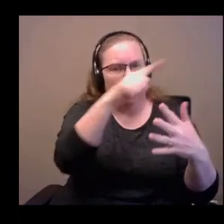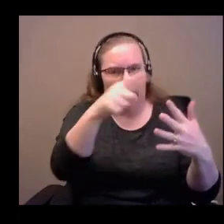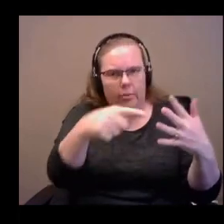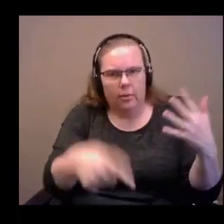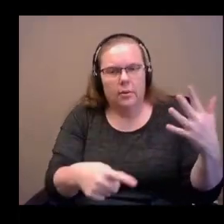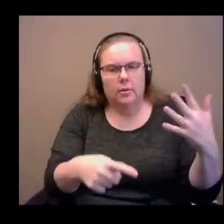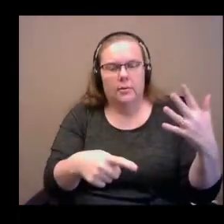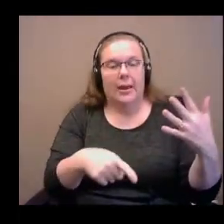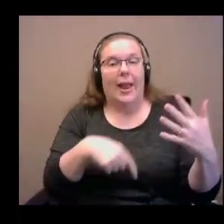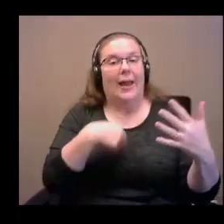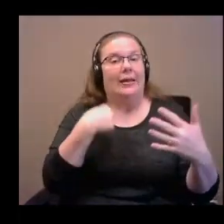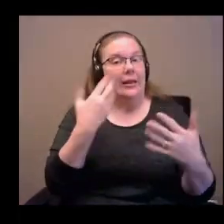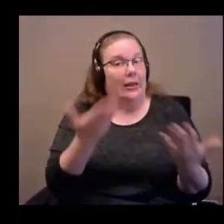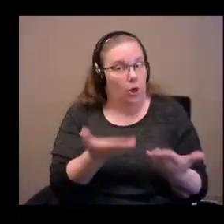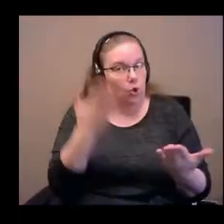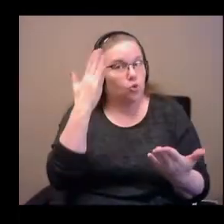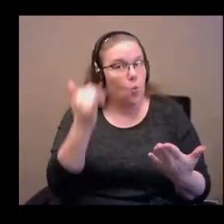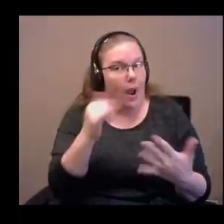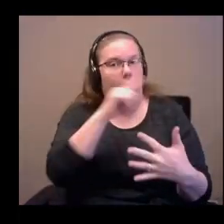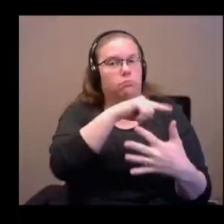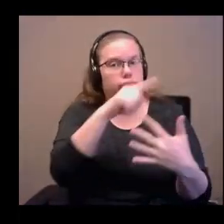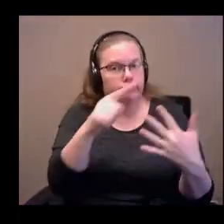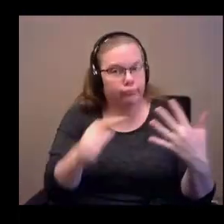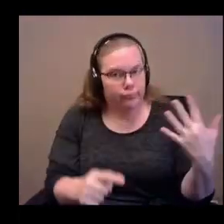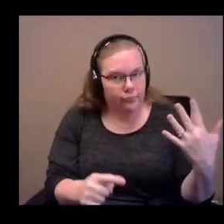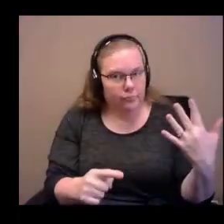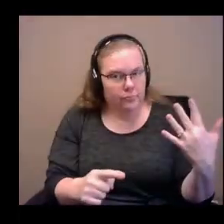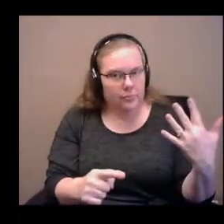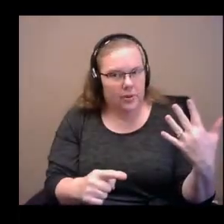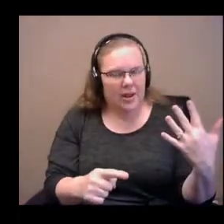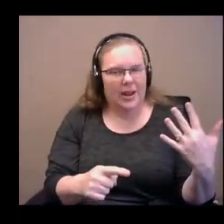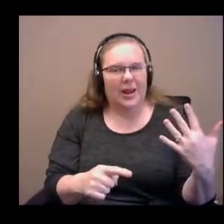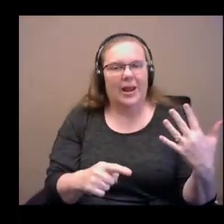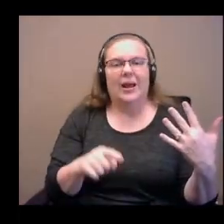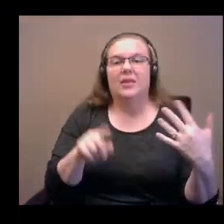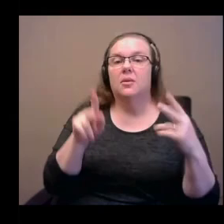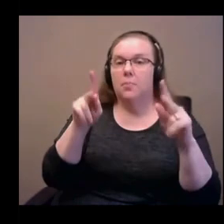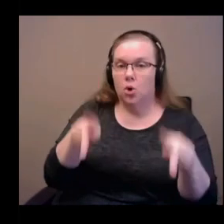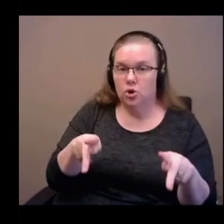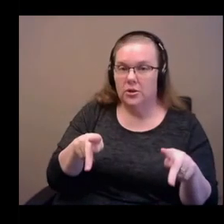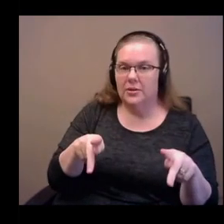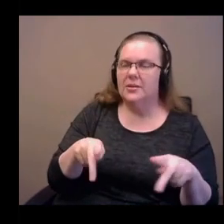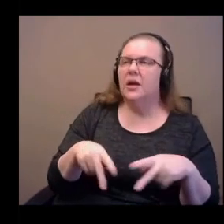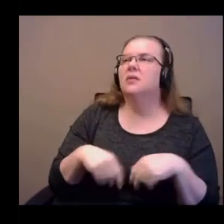of reasons. And the listener, the reader, is sitting there, going, “Yes, but of course,